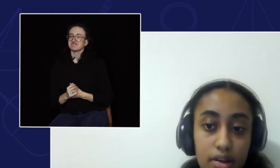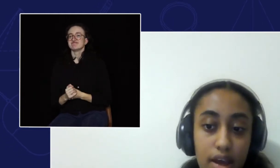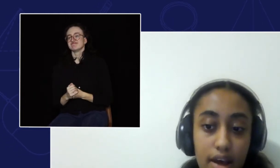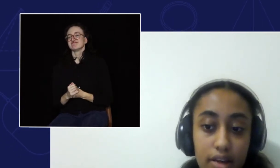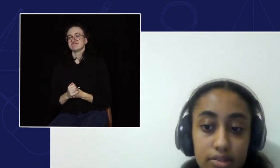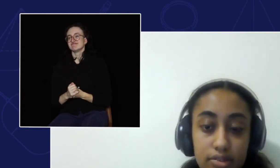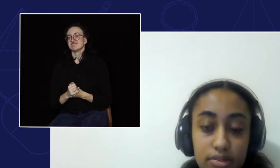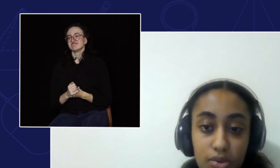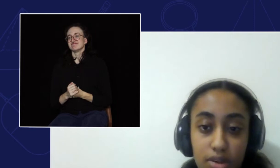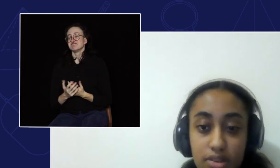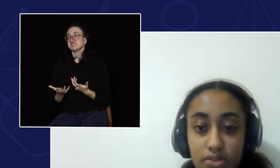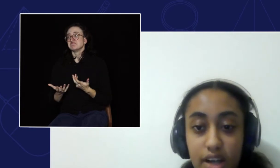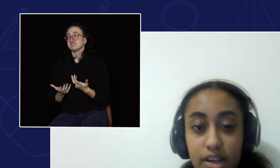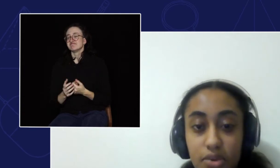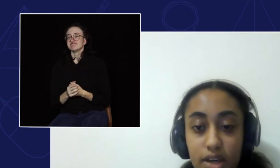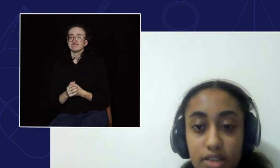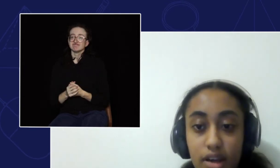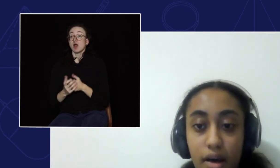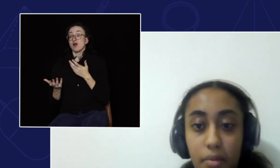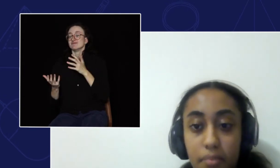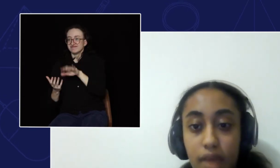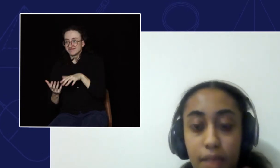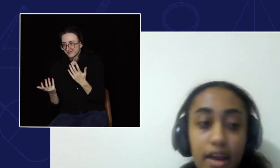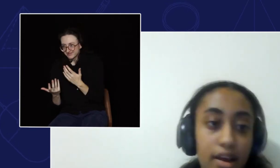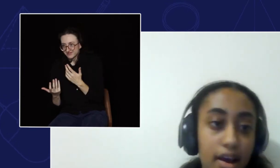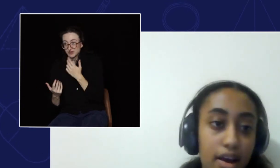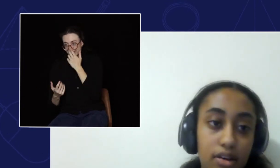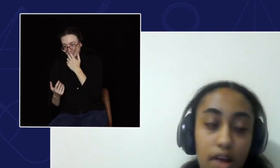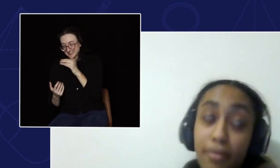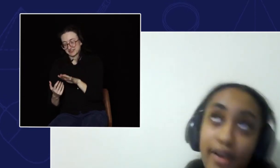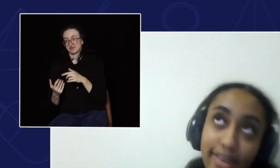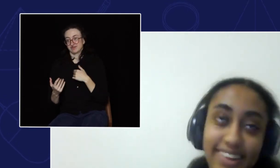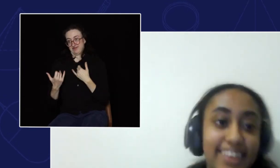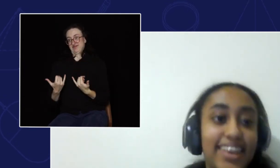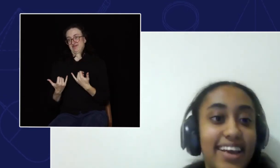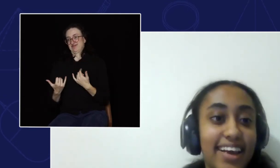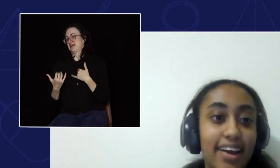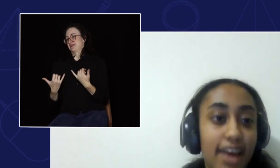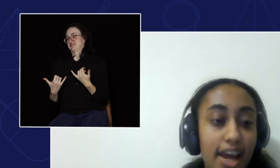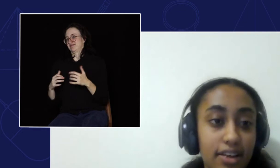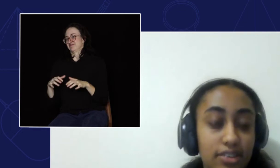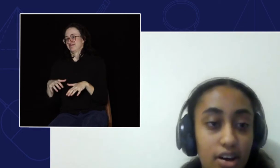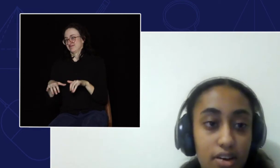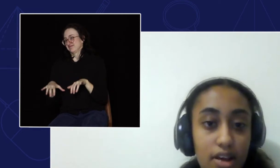And what’s funny was -- I'm taking -- I'm currently taking ASL,